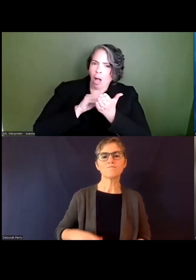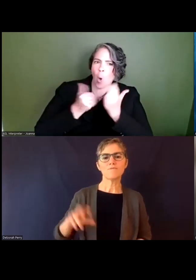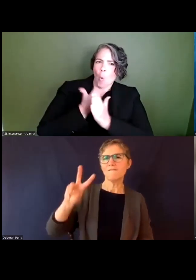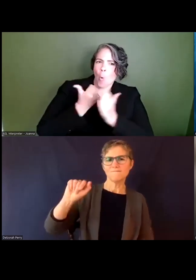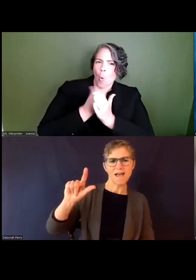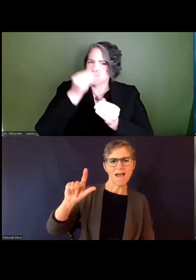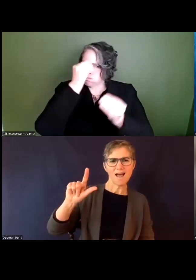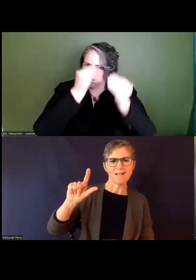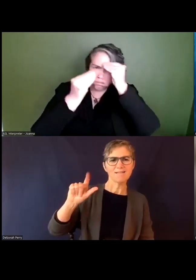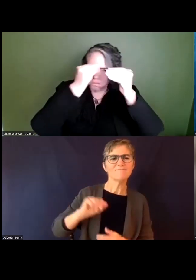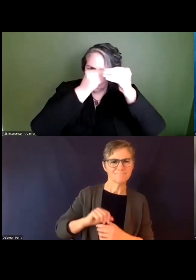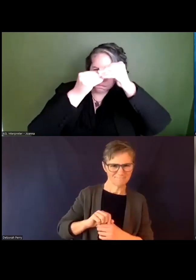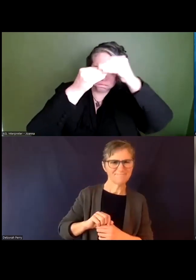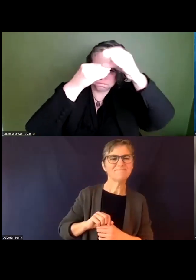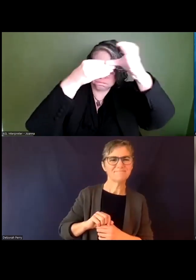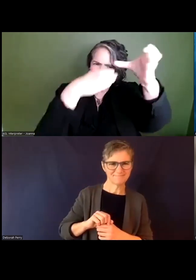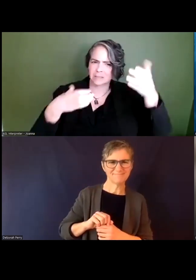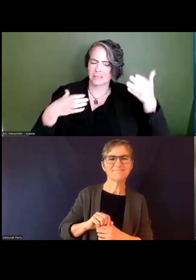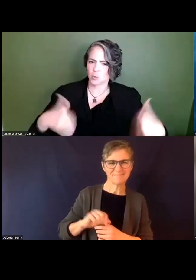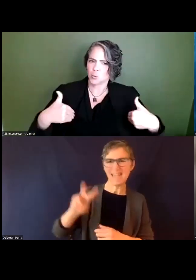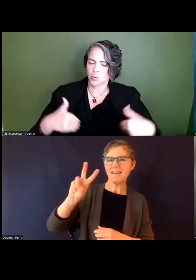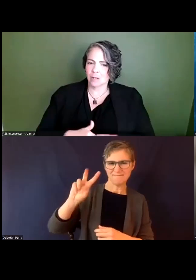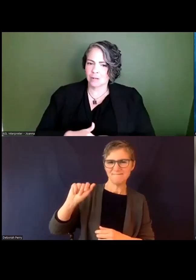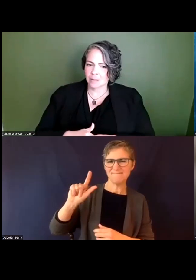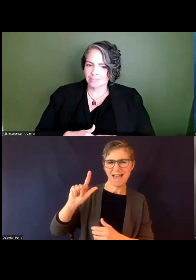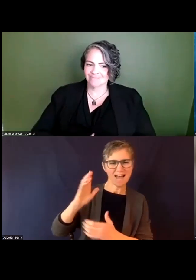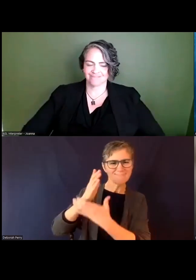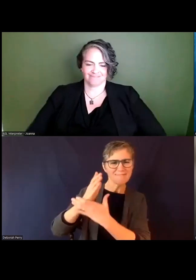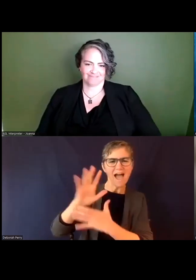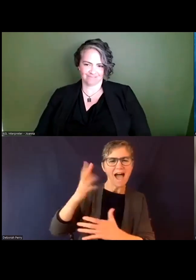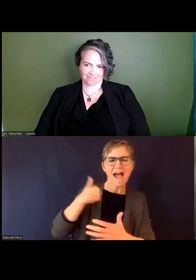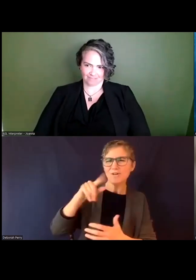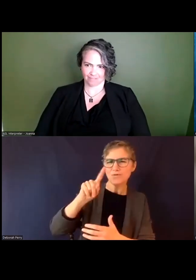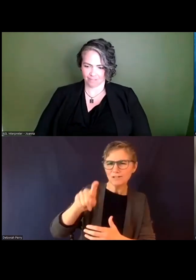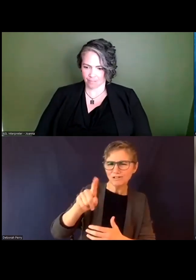thank you. I have a question for you. And then we'll move on to Celeste. For the audience,